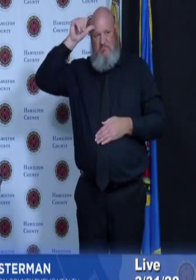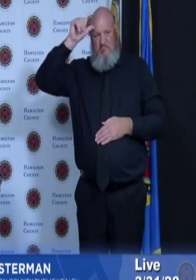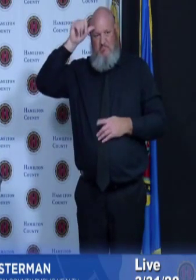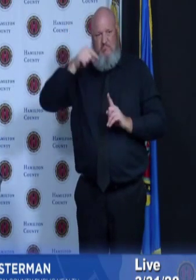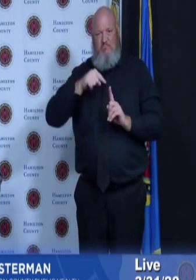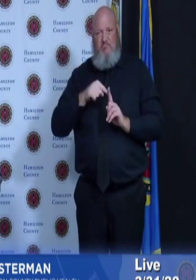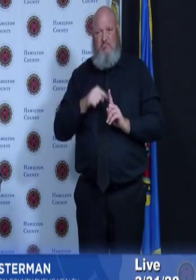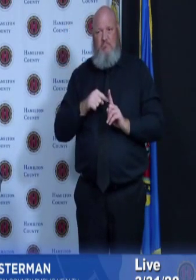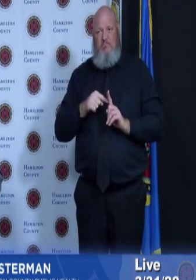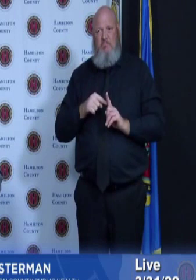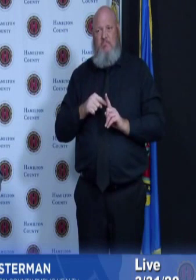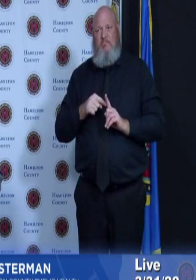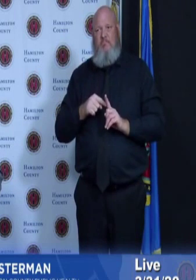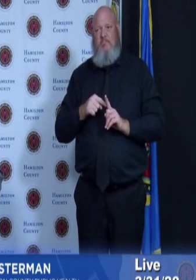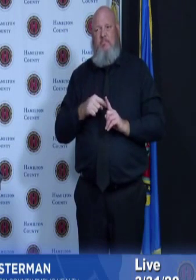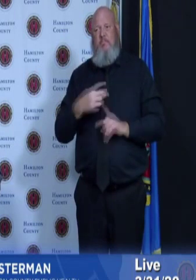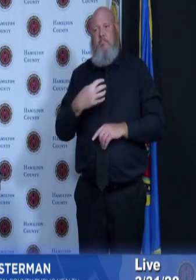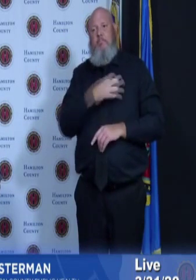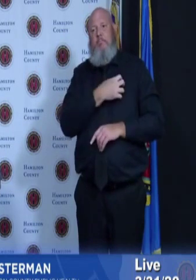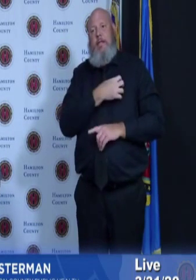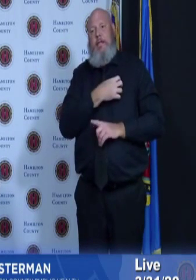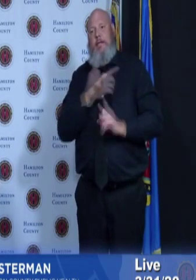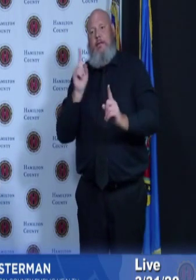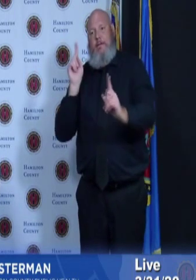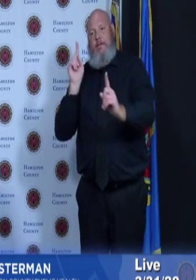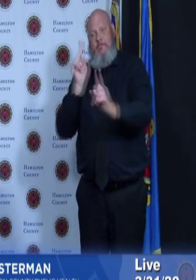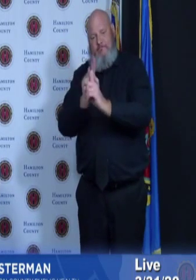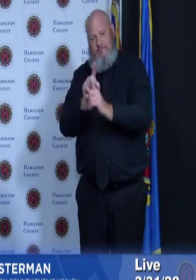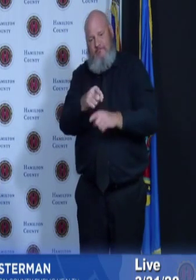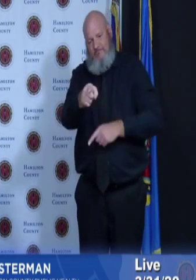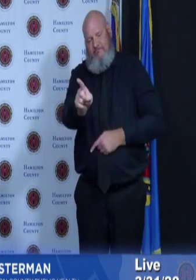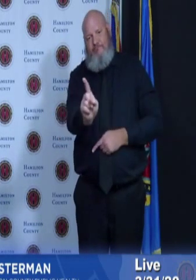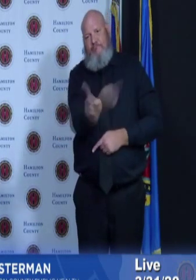door and asked the facility to close the facility wasn't happy but they complied